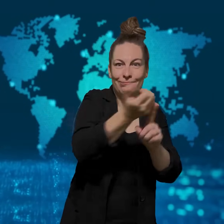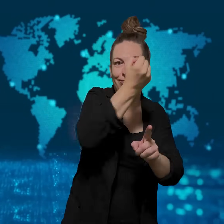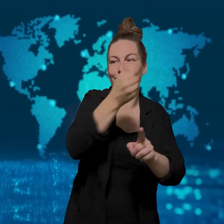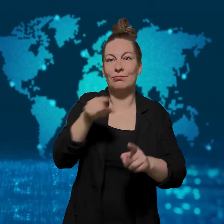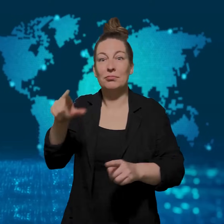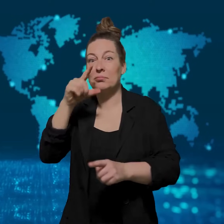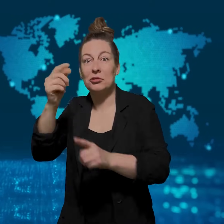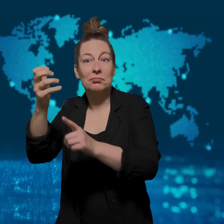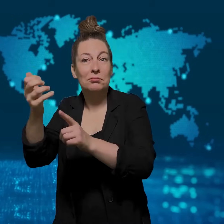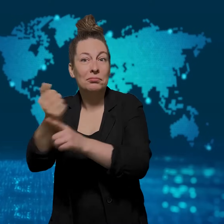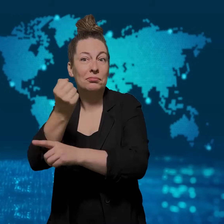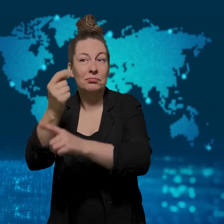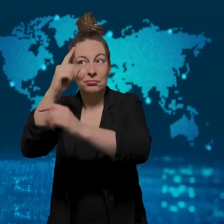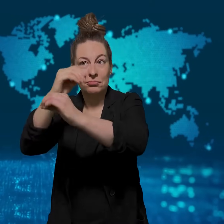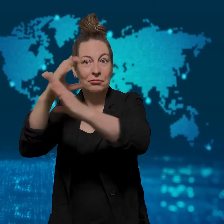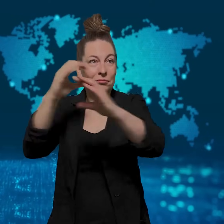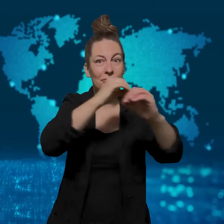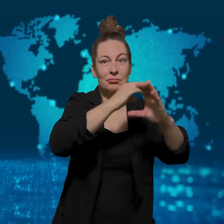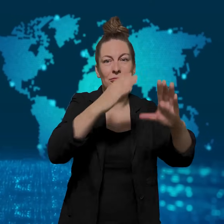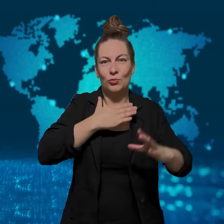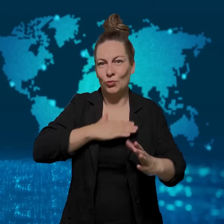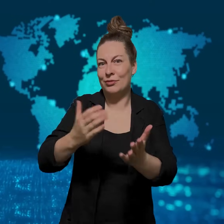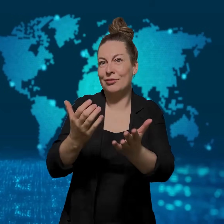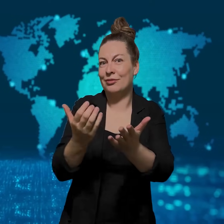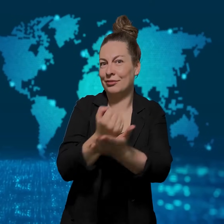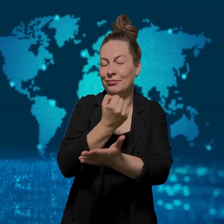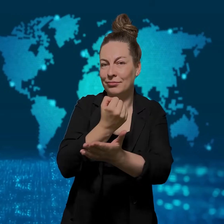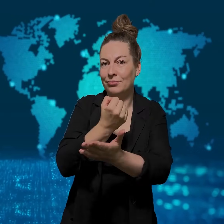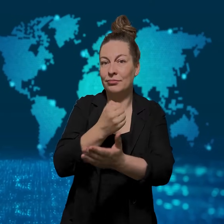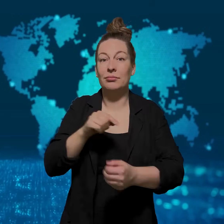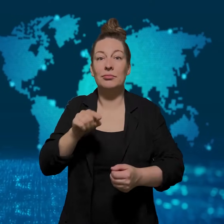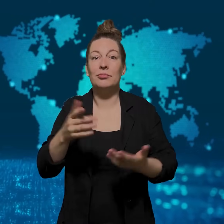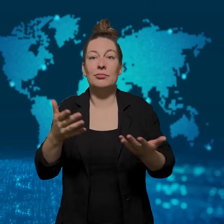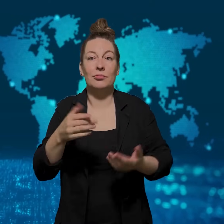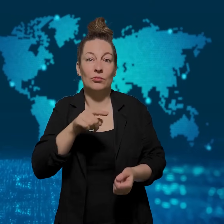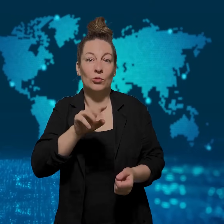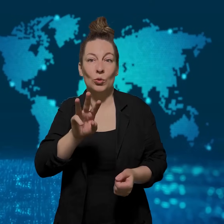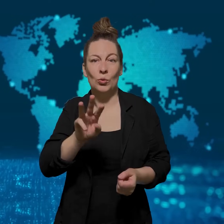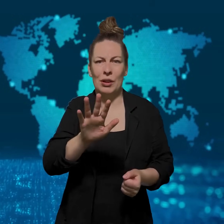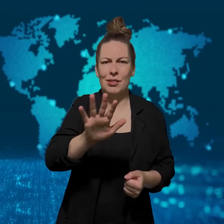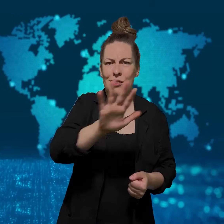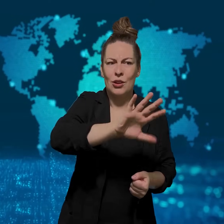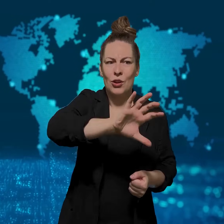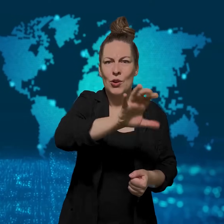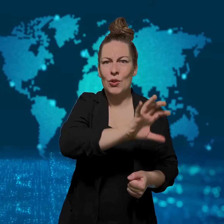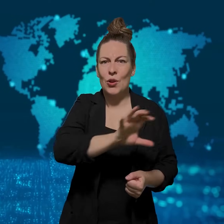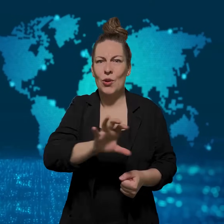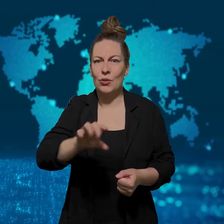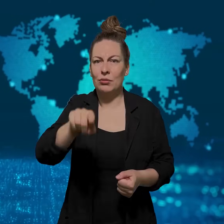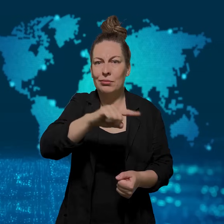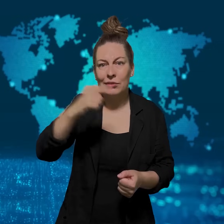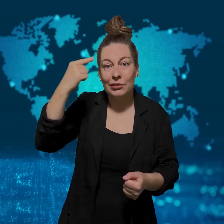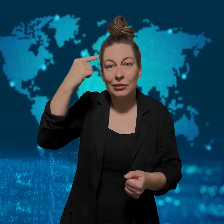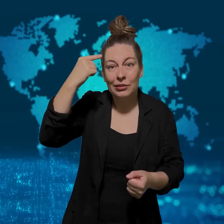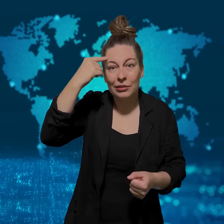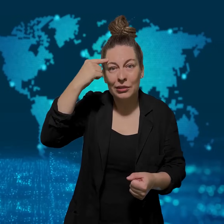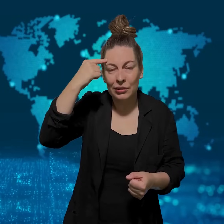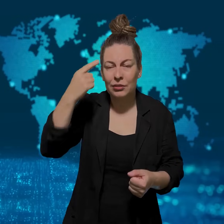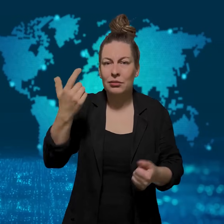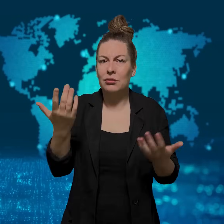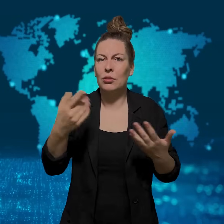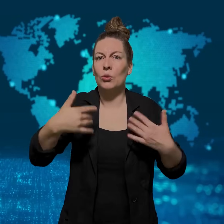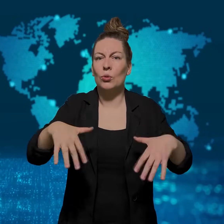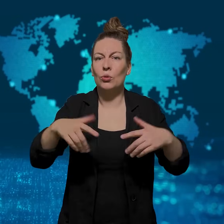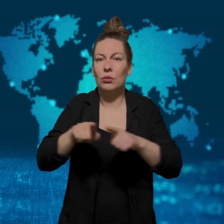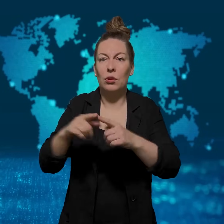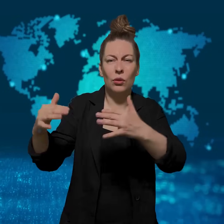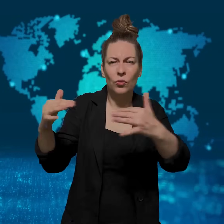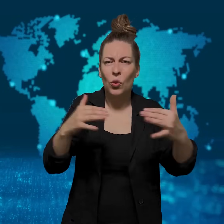Putin reportedly has contacted Western governments and